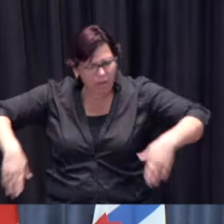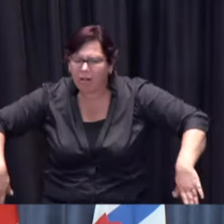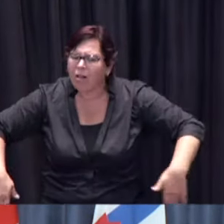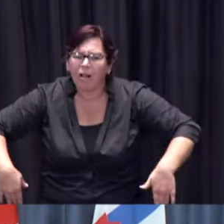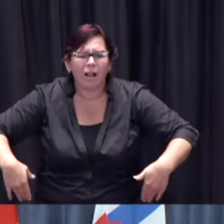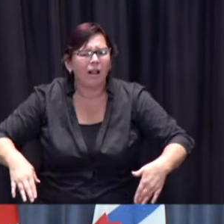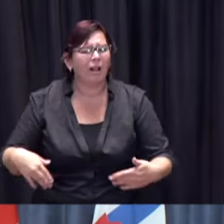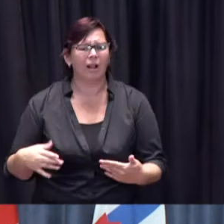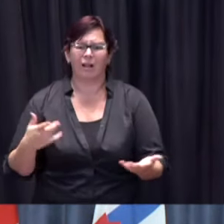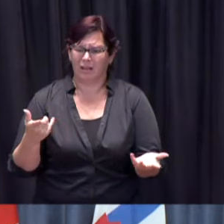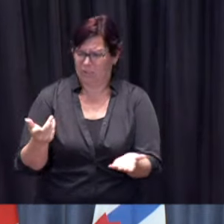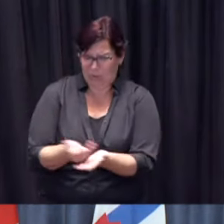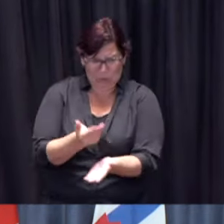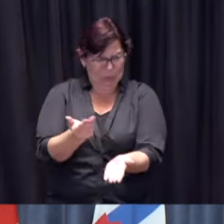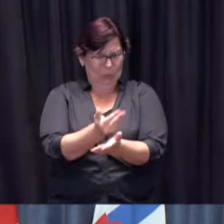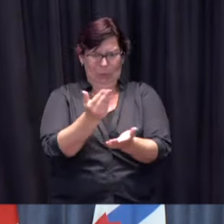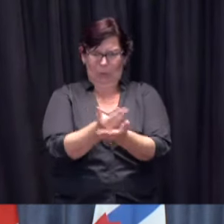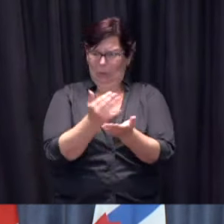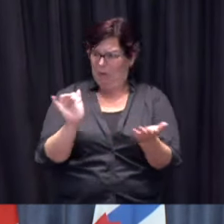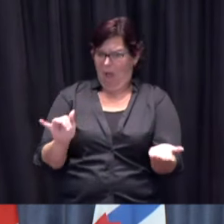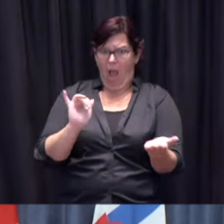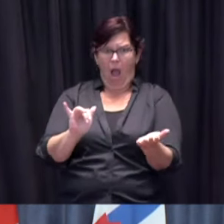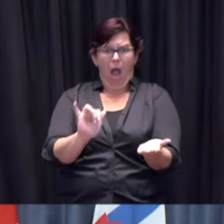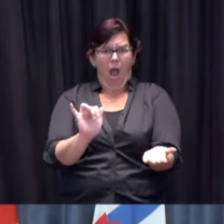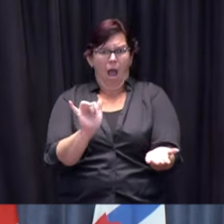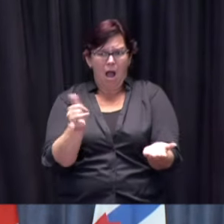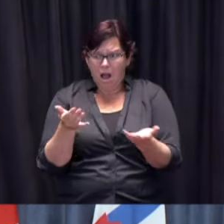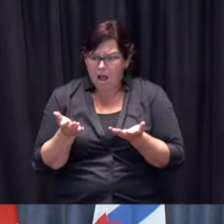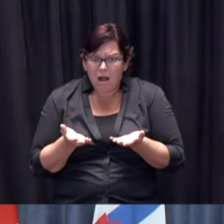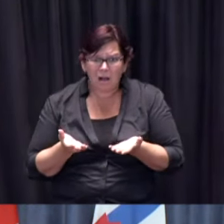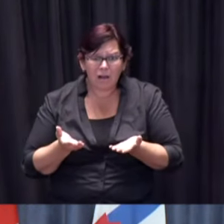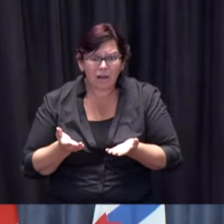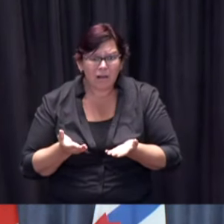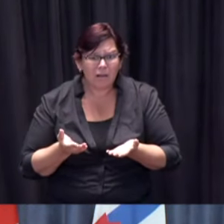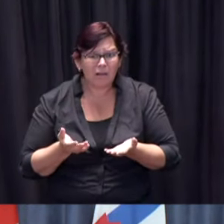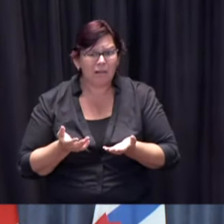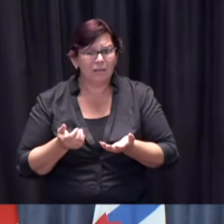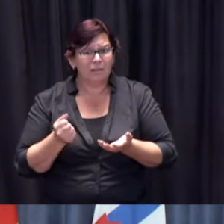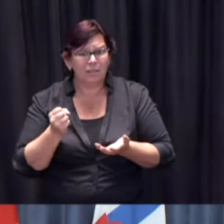And so in that context we look to the experts. We look to the science.